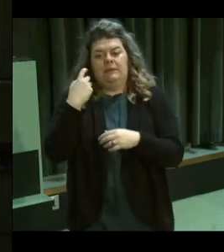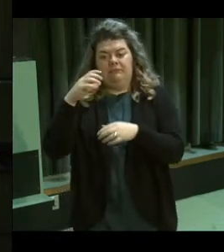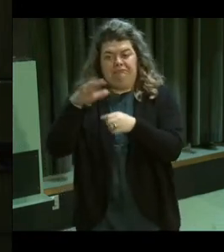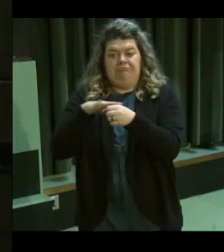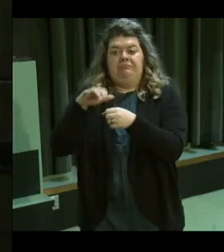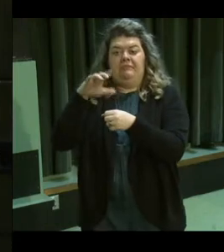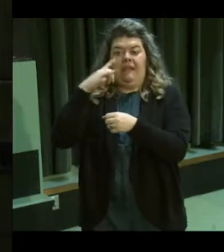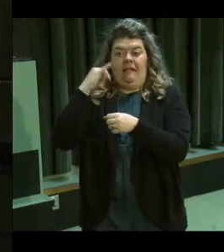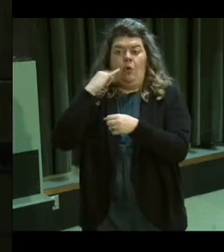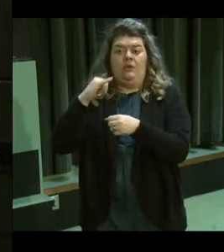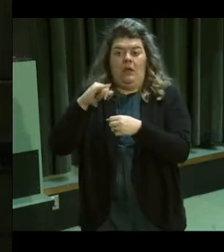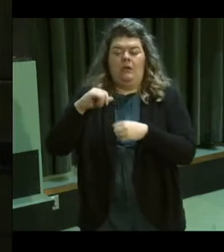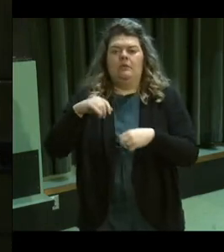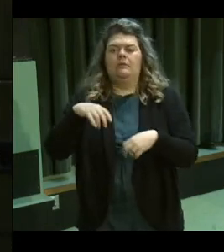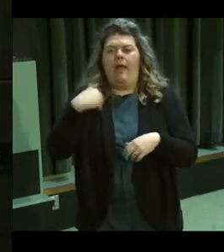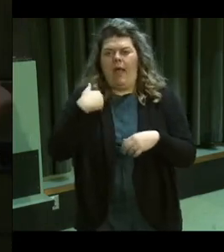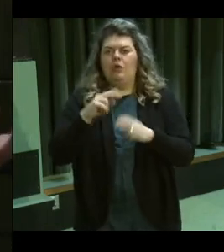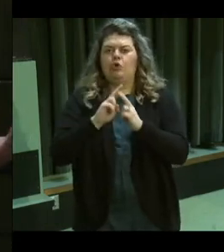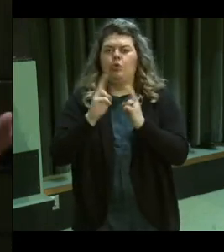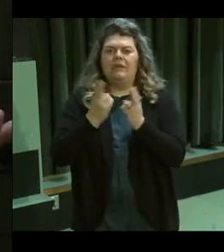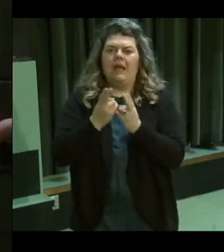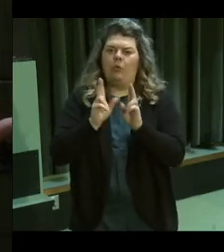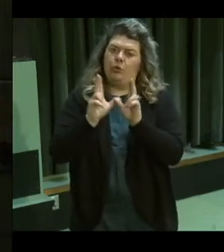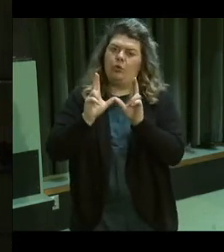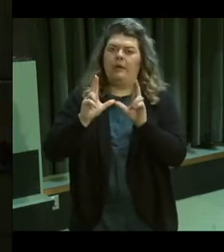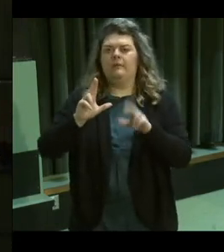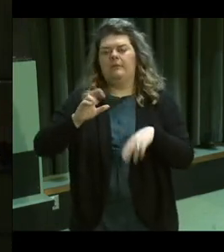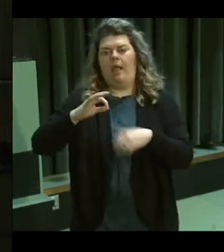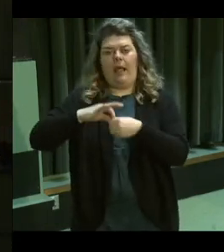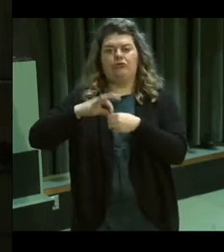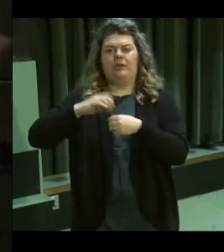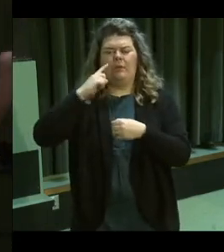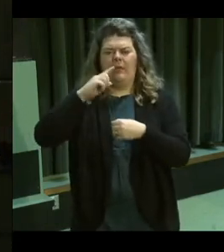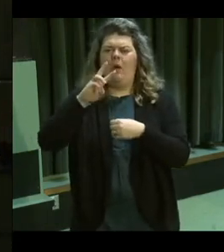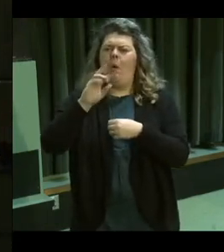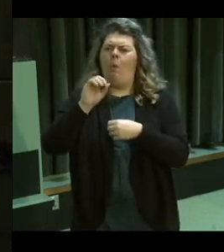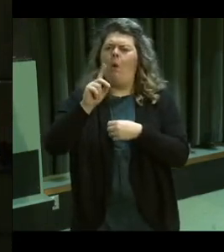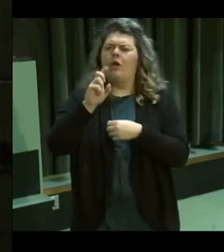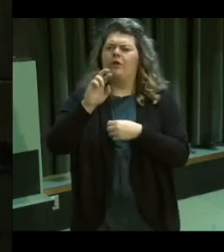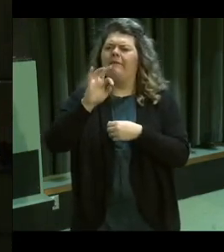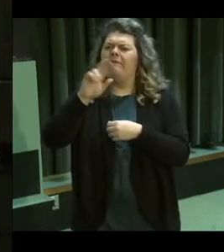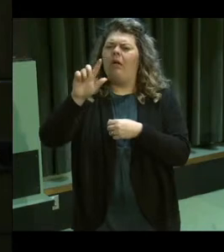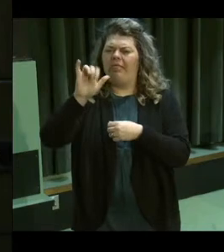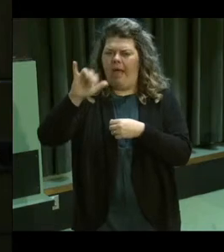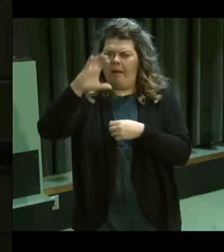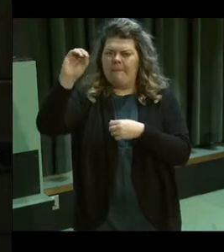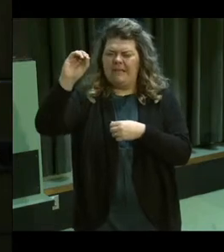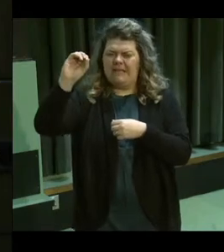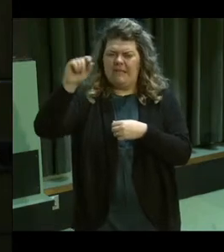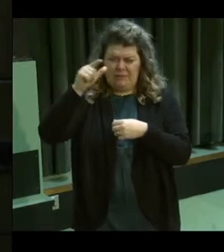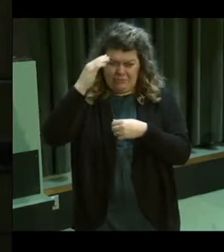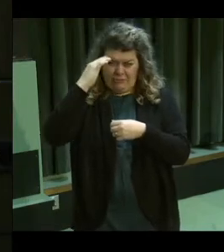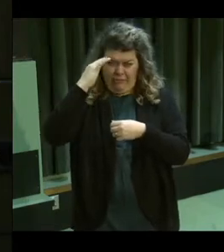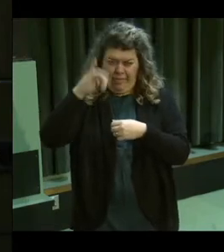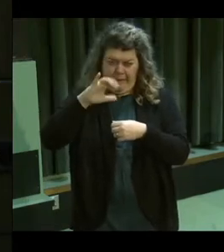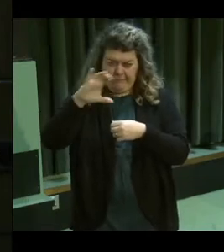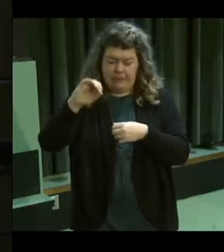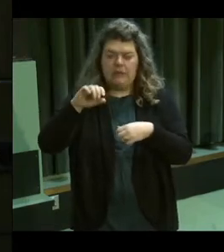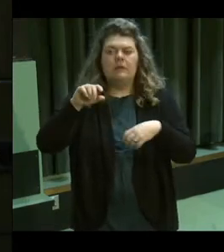California, we won a union election with the wonderful company, you know, the big,